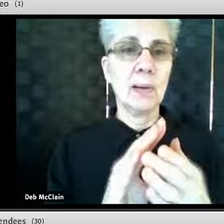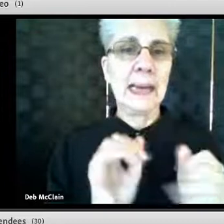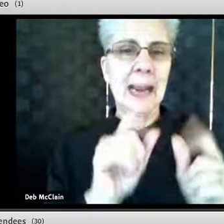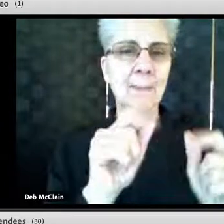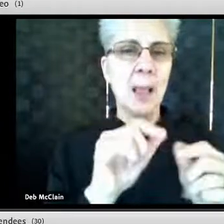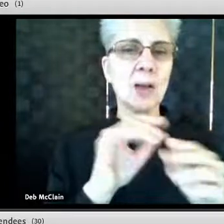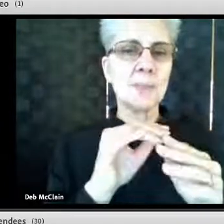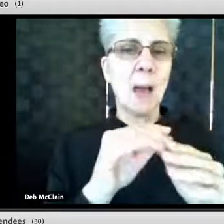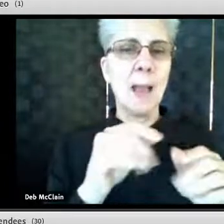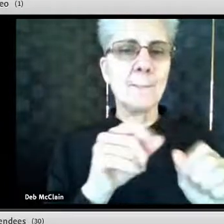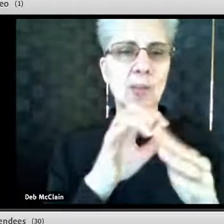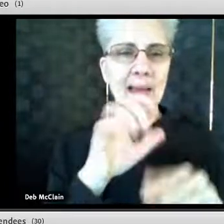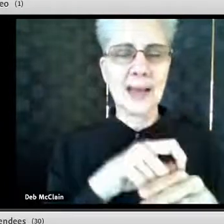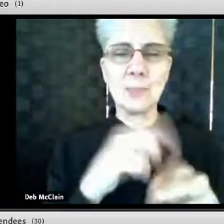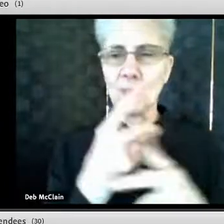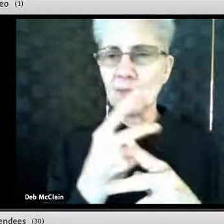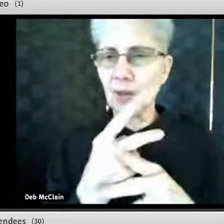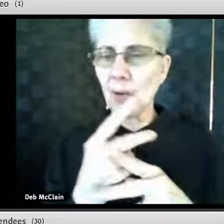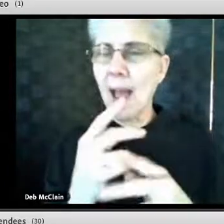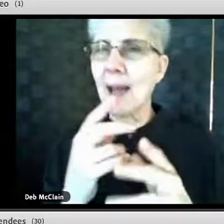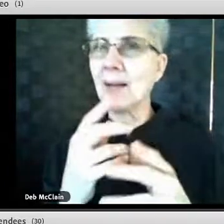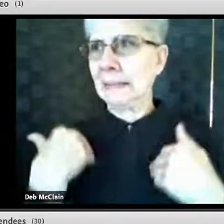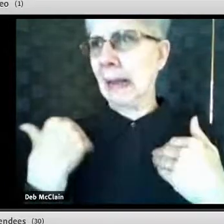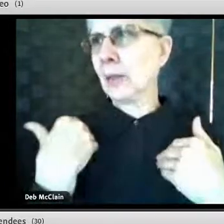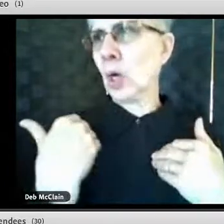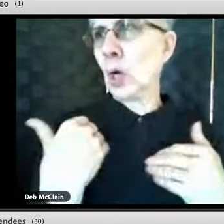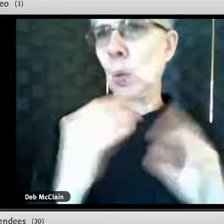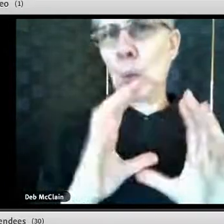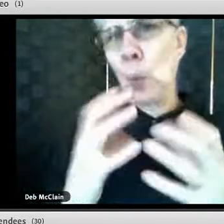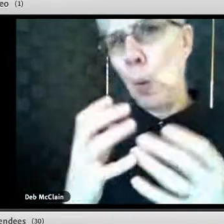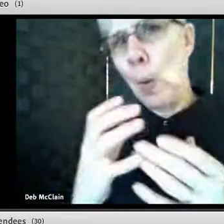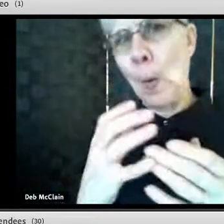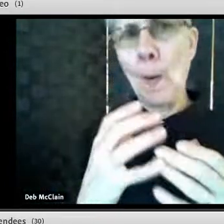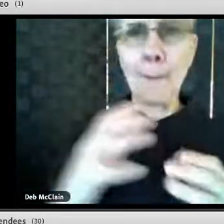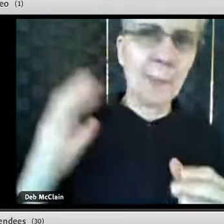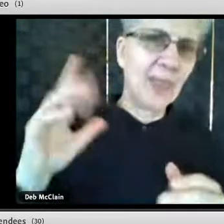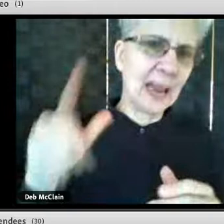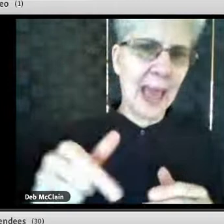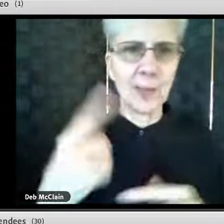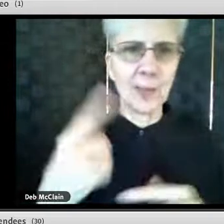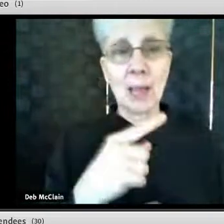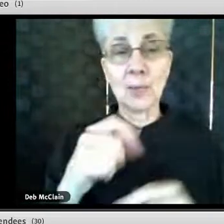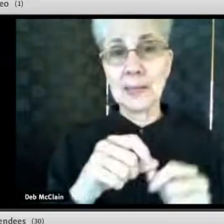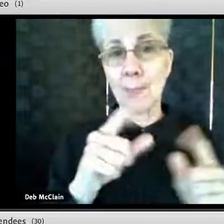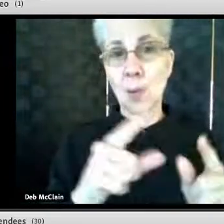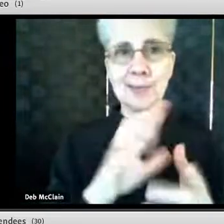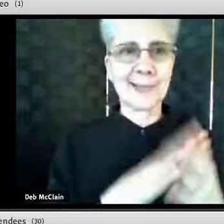by posting at that time, so you need to figure out. College, the younger the group, kind of the later in the day you need to post.